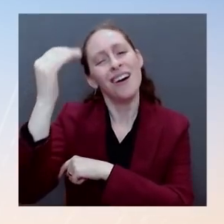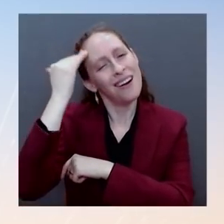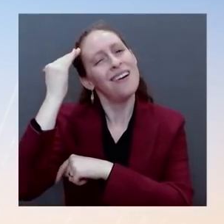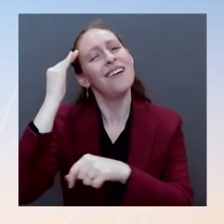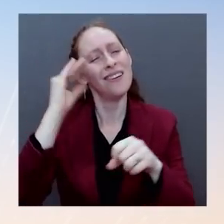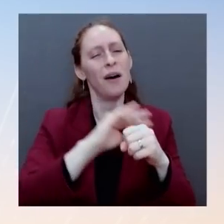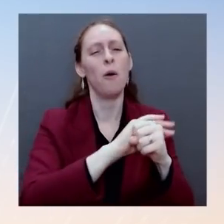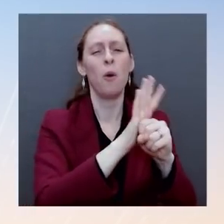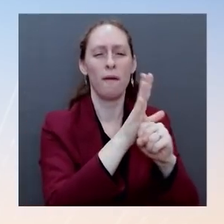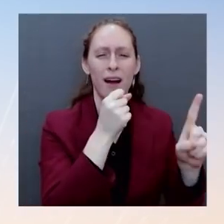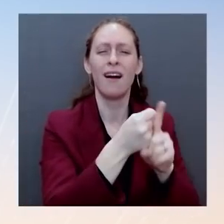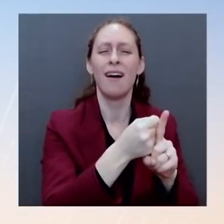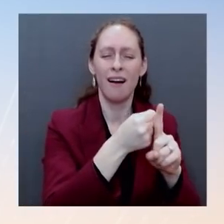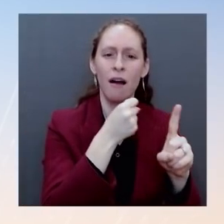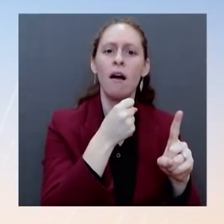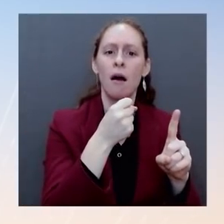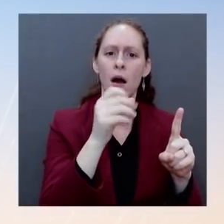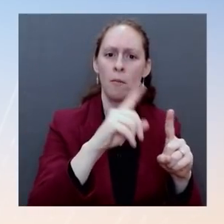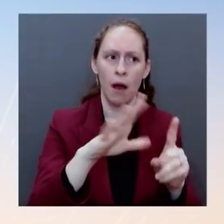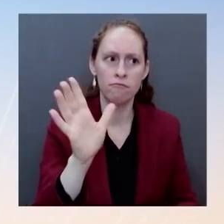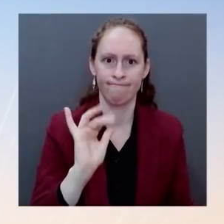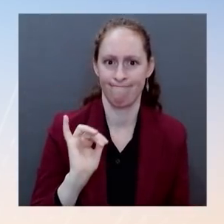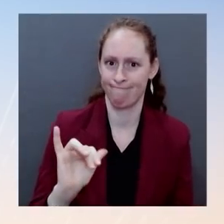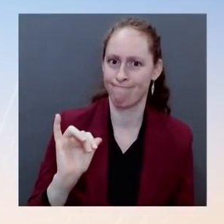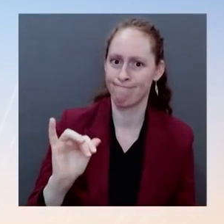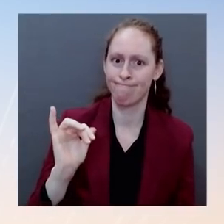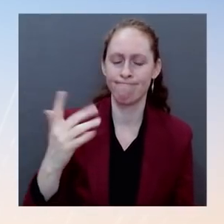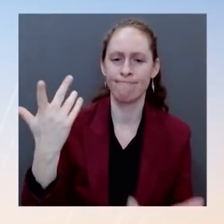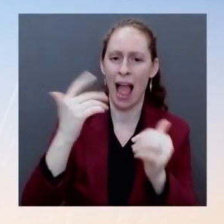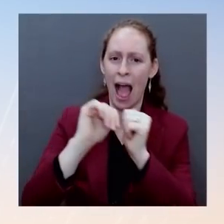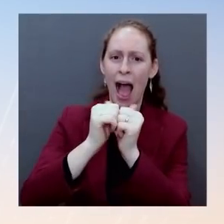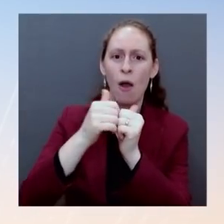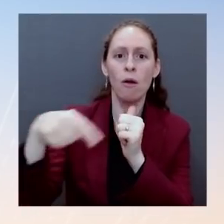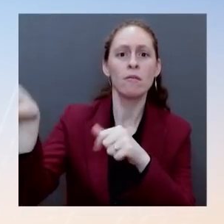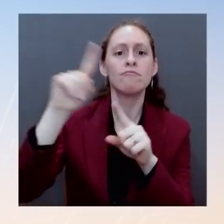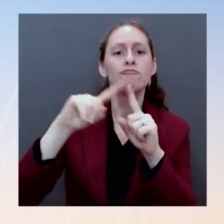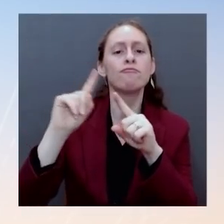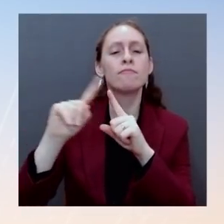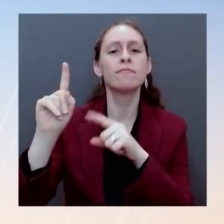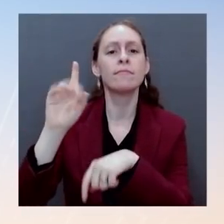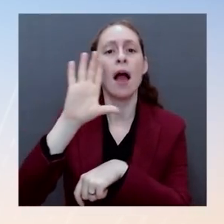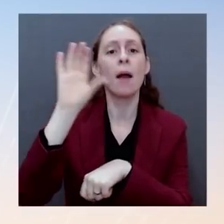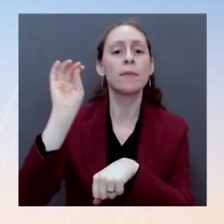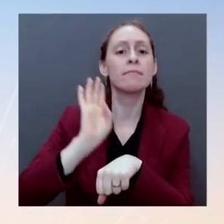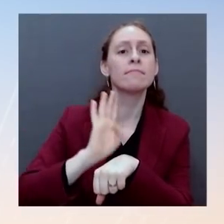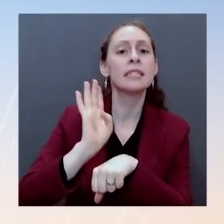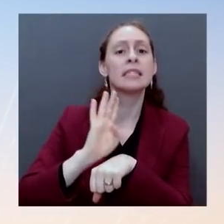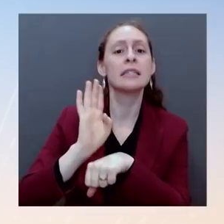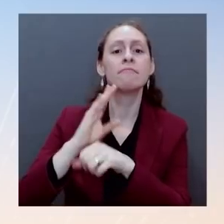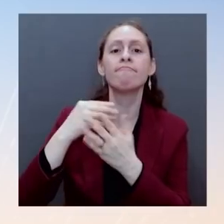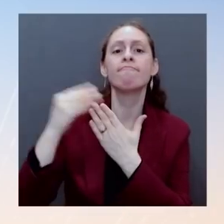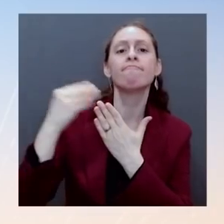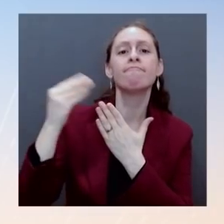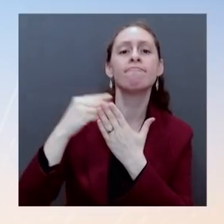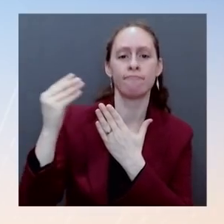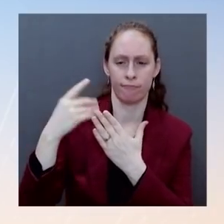and major freight movers. And so, we went into action over the course of the fall to try to help address those issues